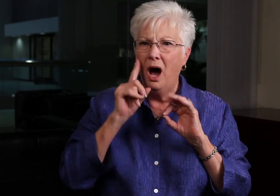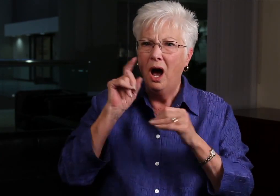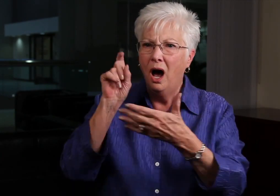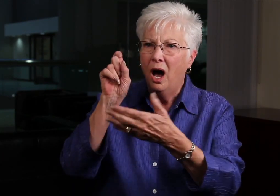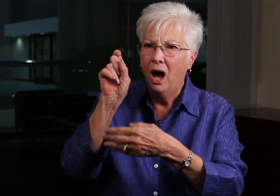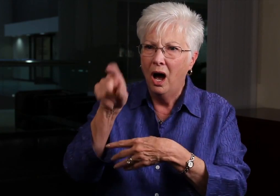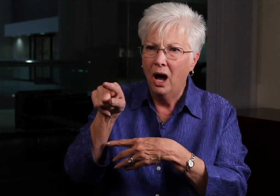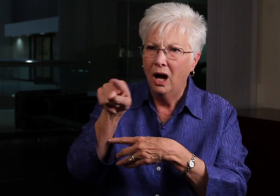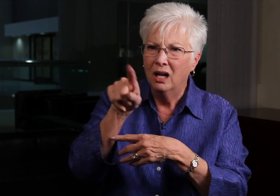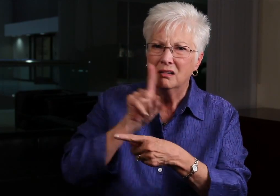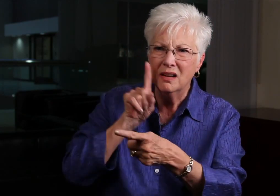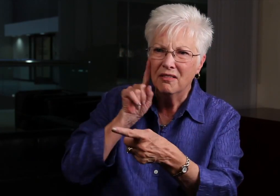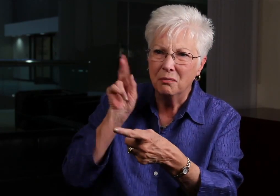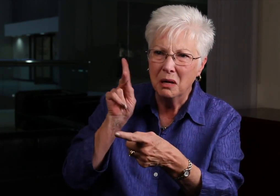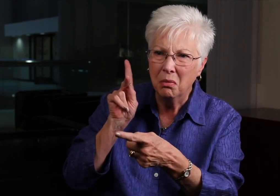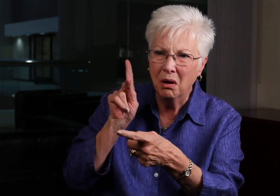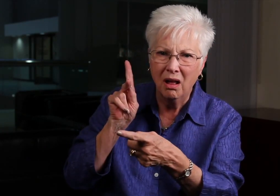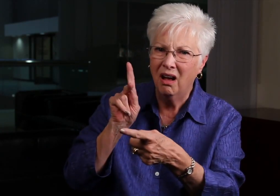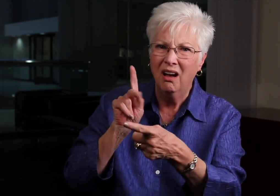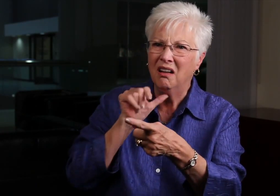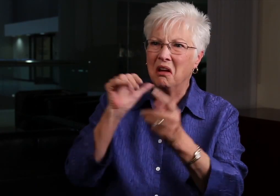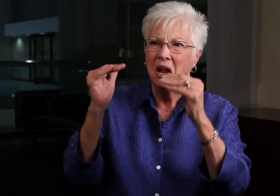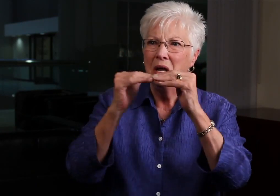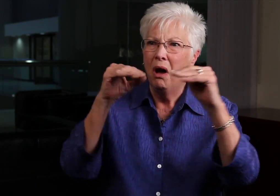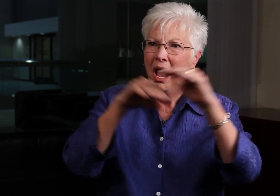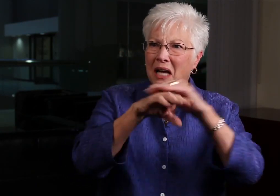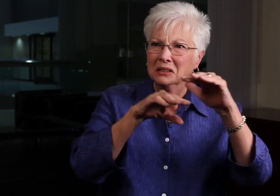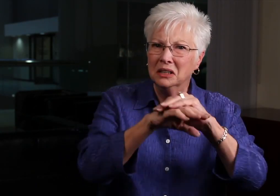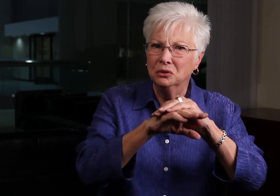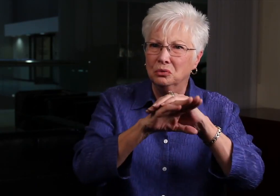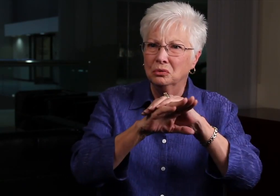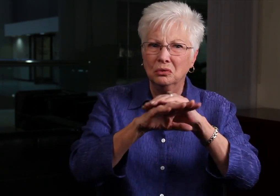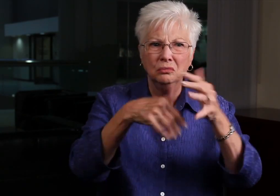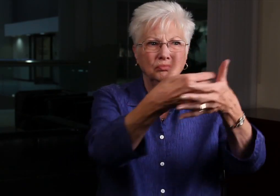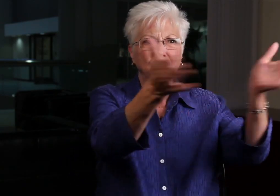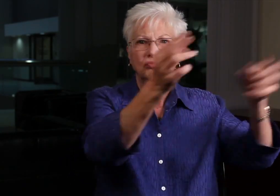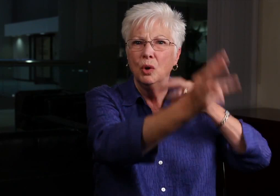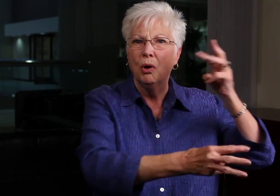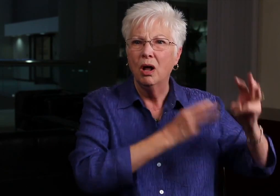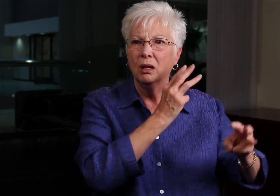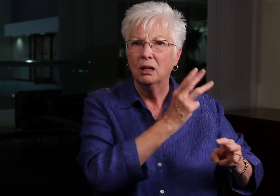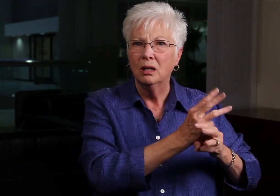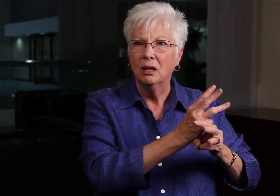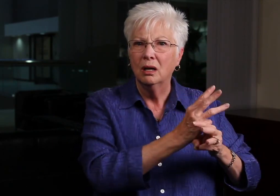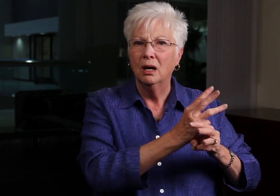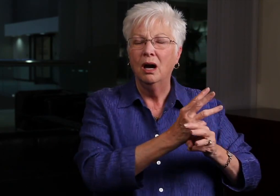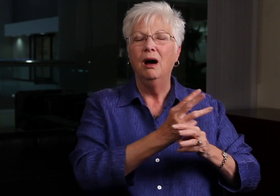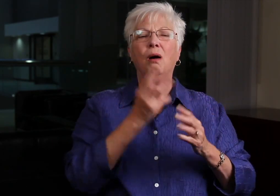didn't have equal access to the world around them. And that's what motivates me to do it.